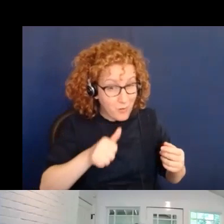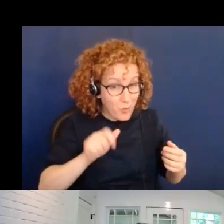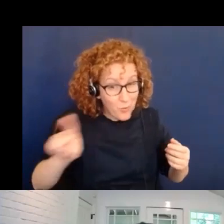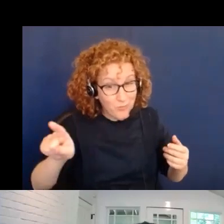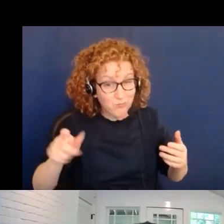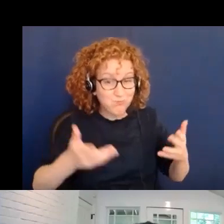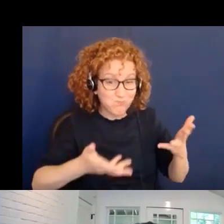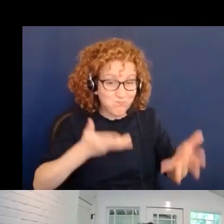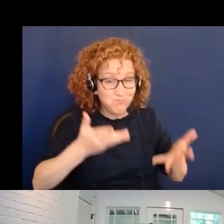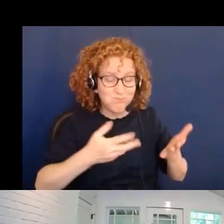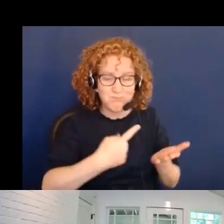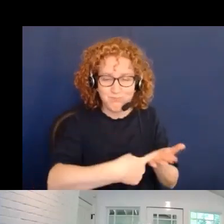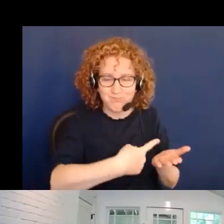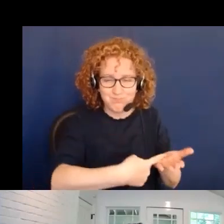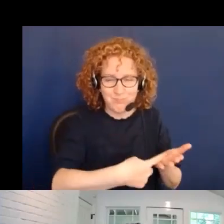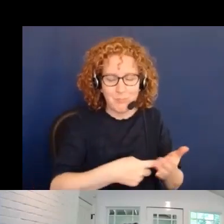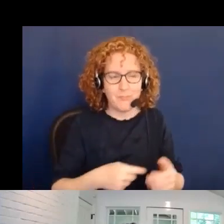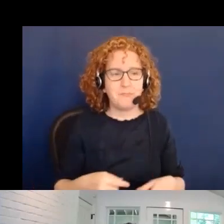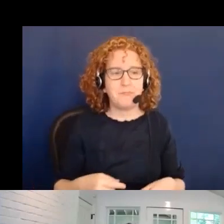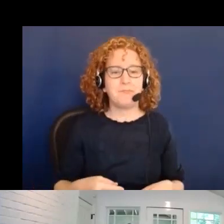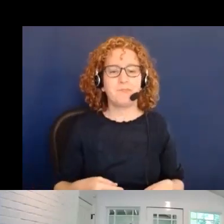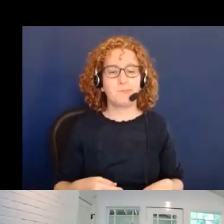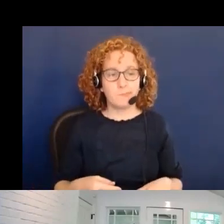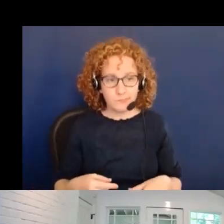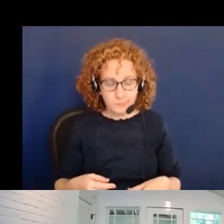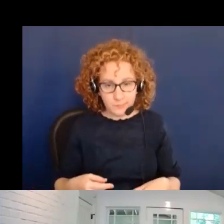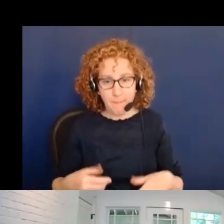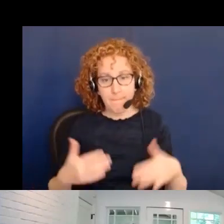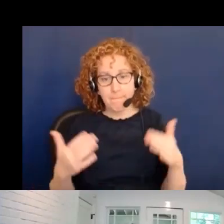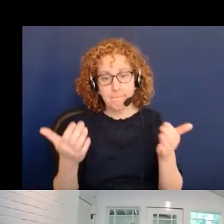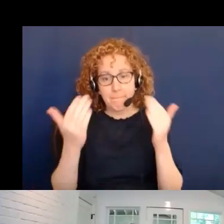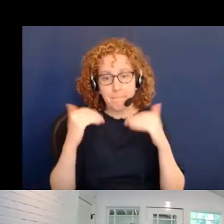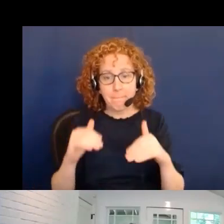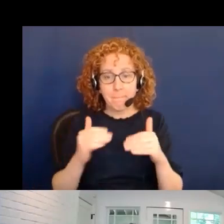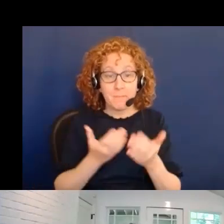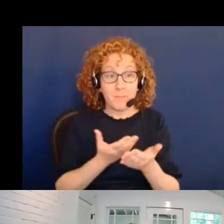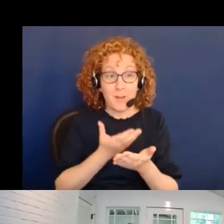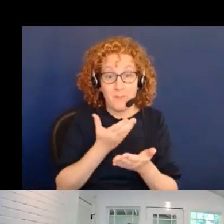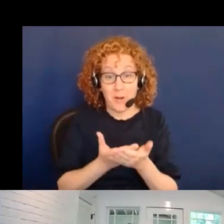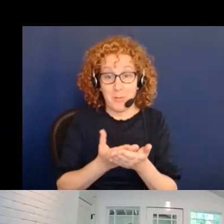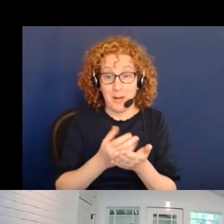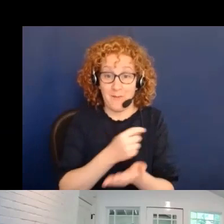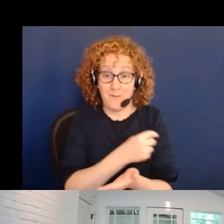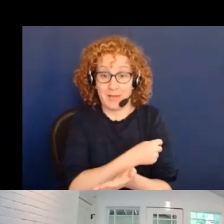know there's increasing interest in verifiable vaccination credentials as it relates to travel